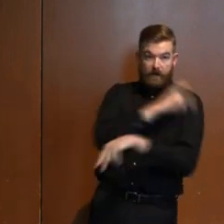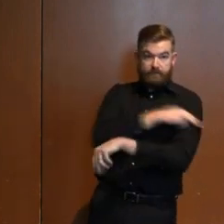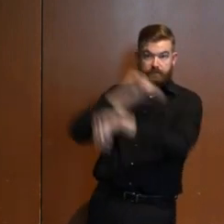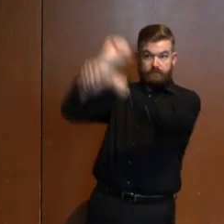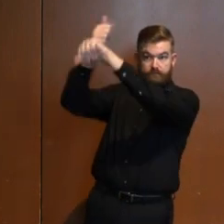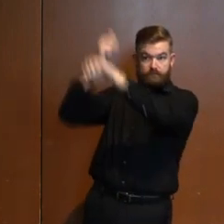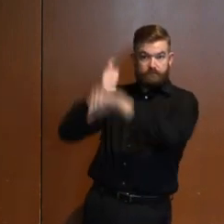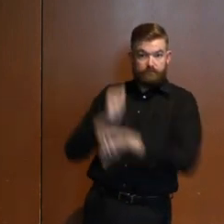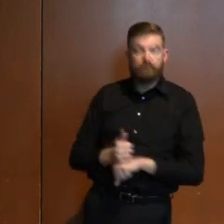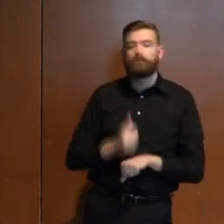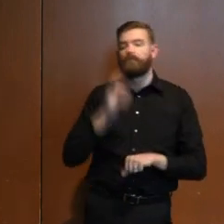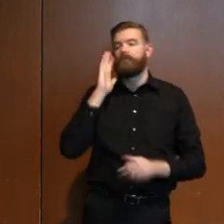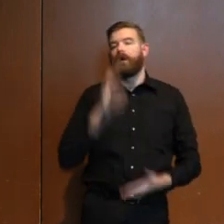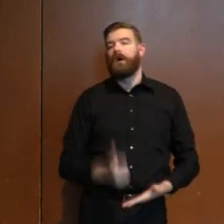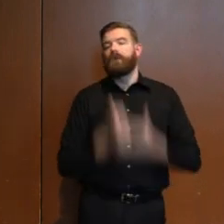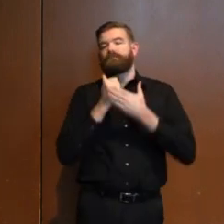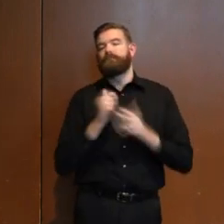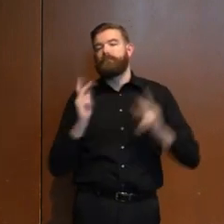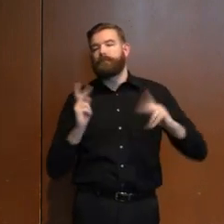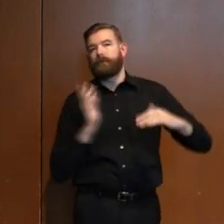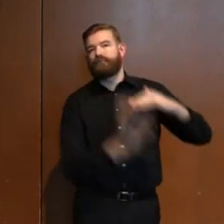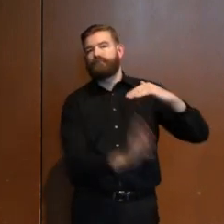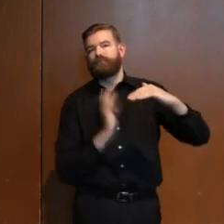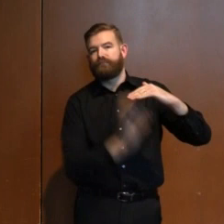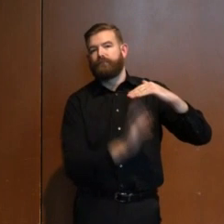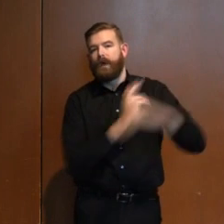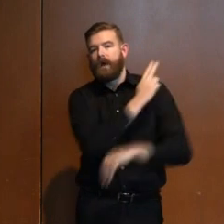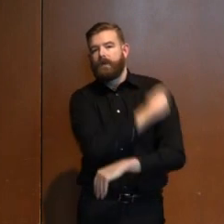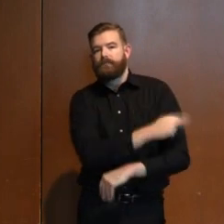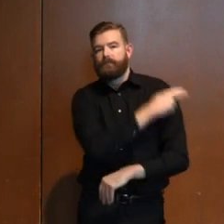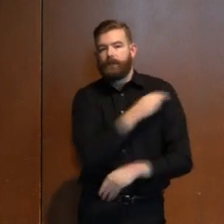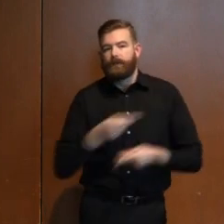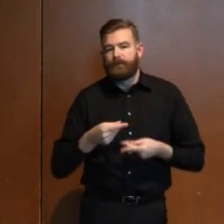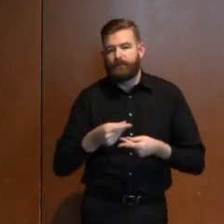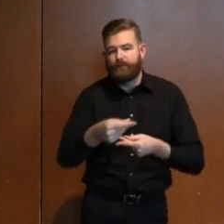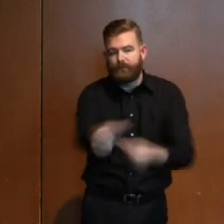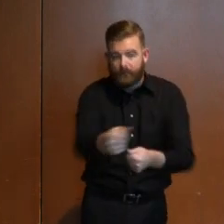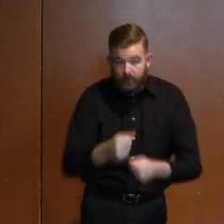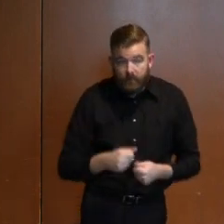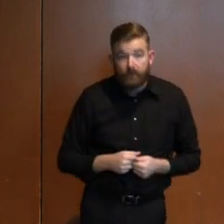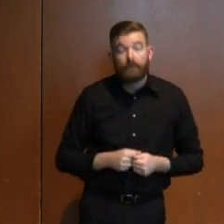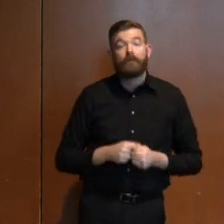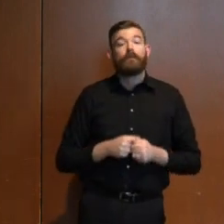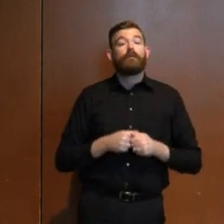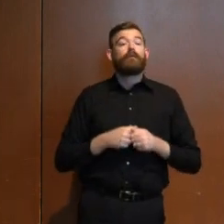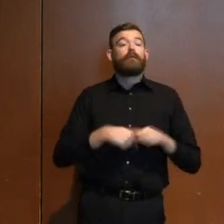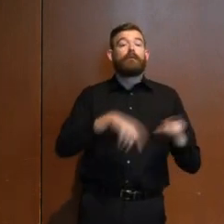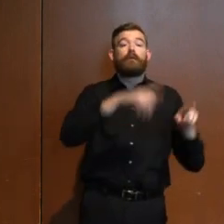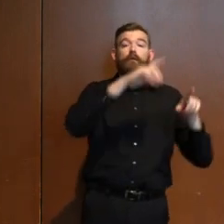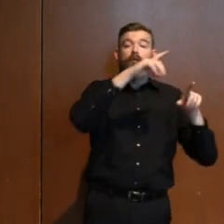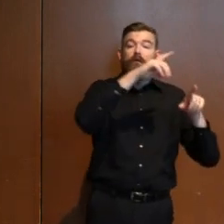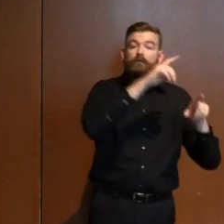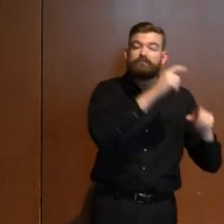EXTREMELY GRATEFUL AGAIN I WANT TO REPEAT THIS TO PRESIDENT TRUMP AND TO FEMA FOR MAKING THE FIELD MEDICAL STATIONS